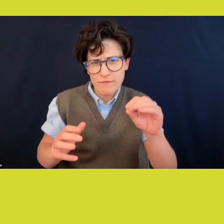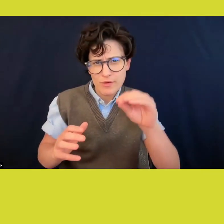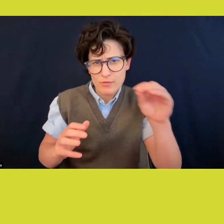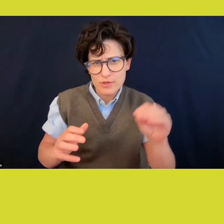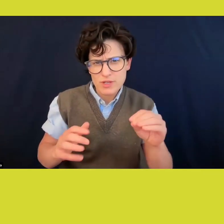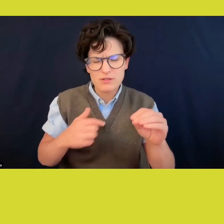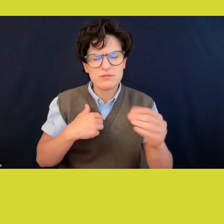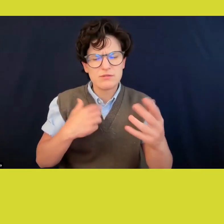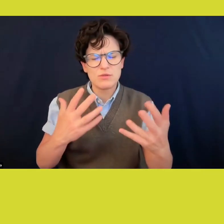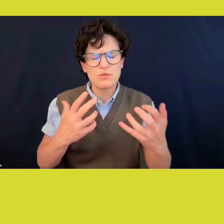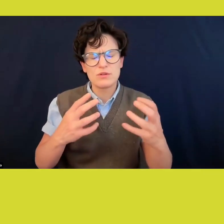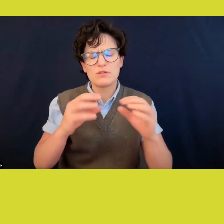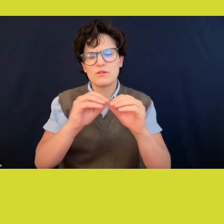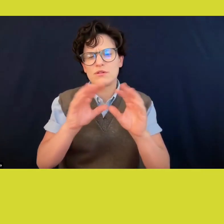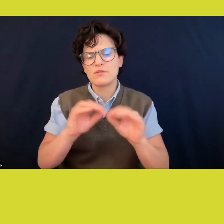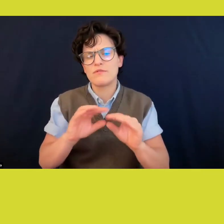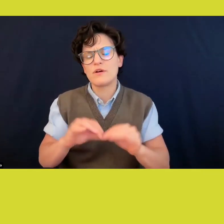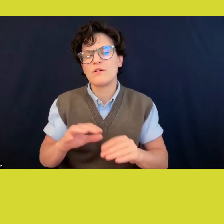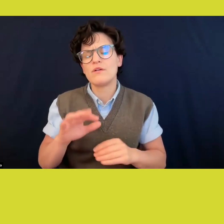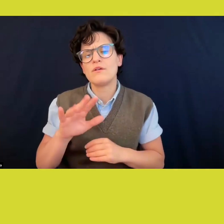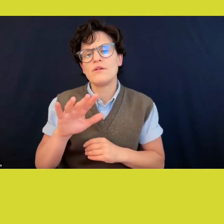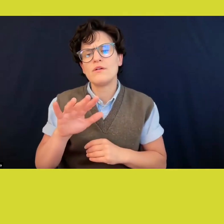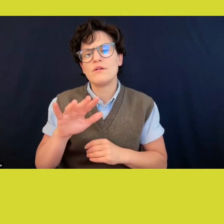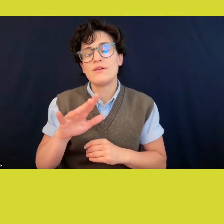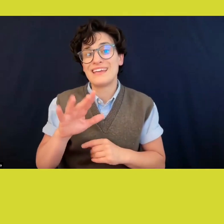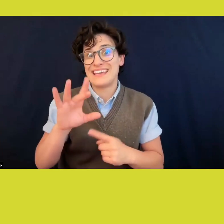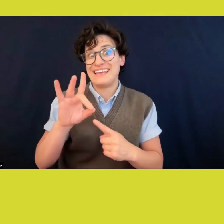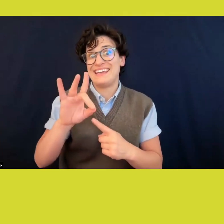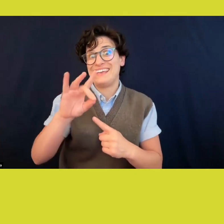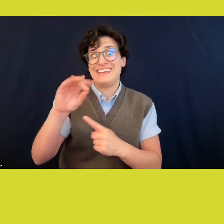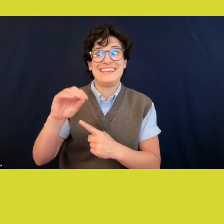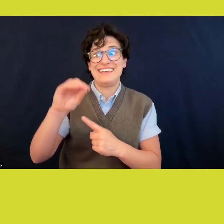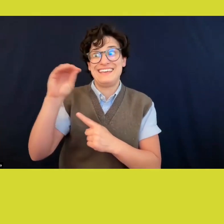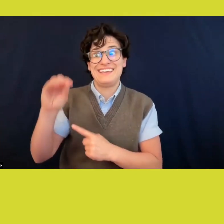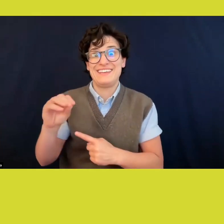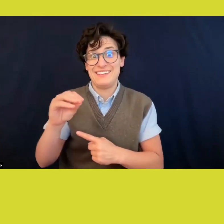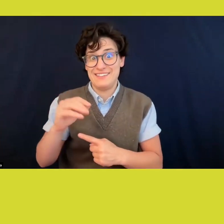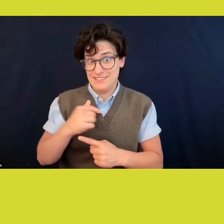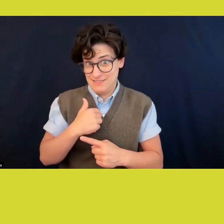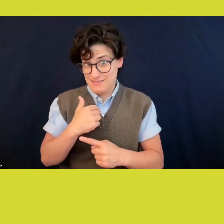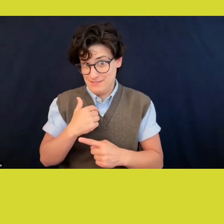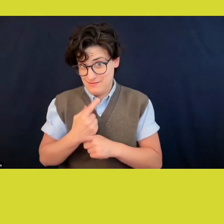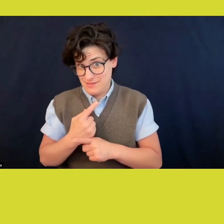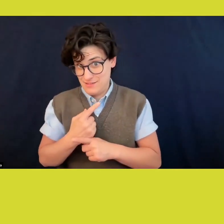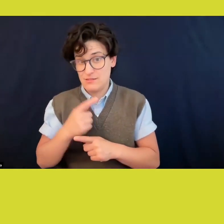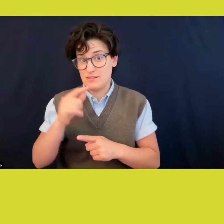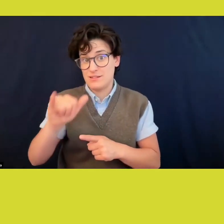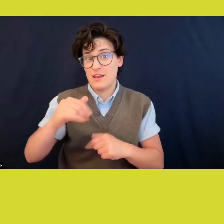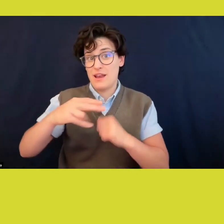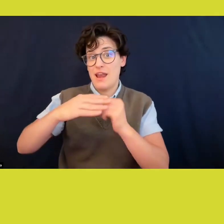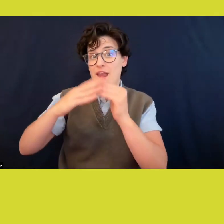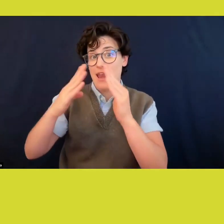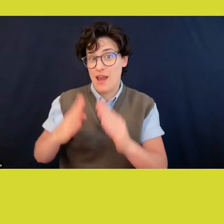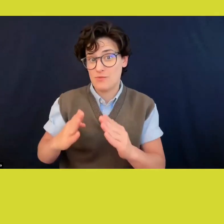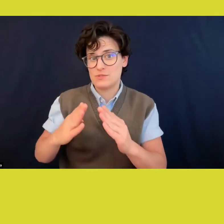want to clarify, I think the 80%, if I'm correct, is housing retention, Right. That 80 percent of the people